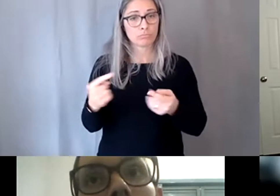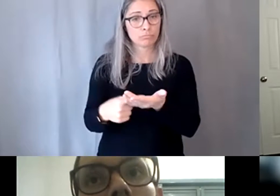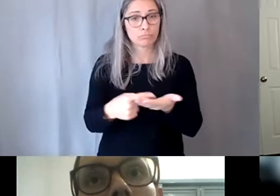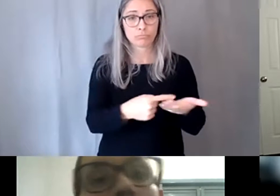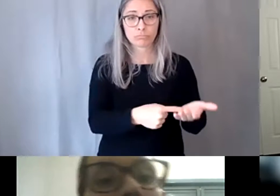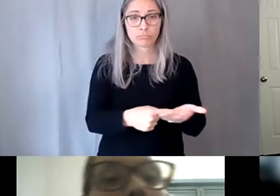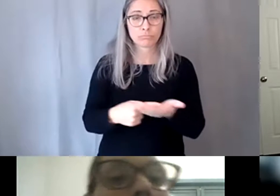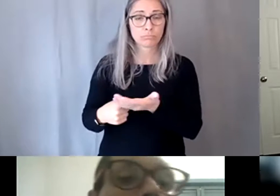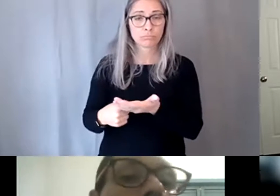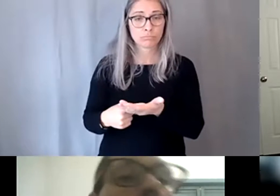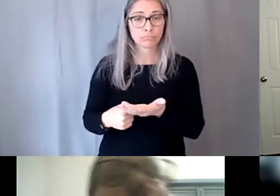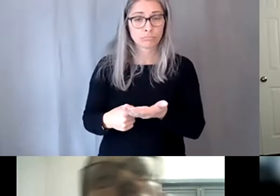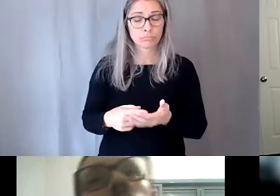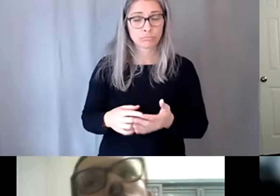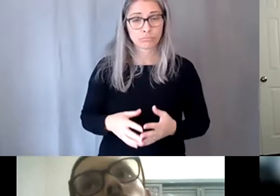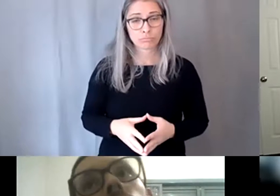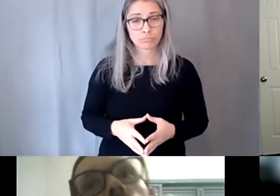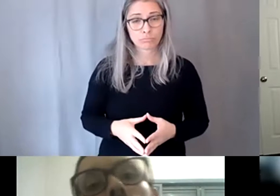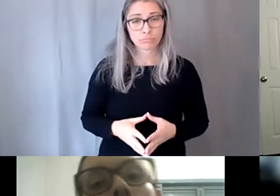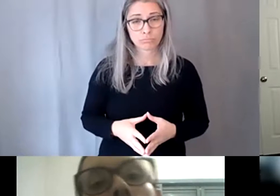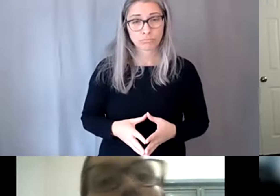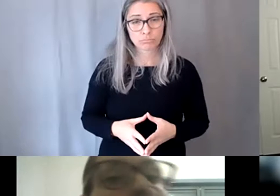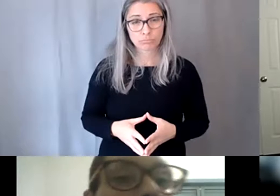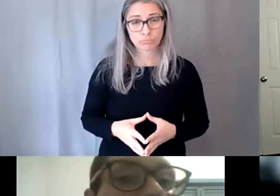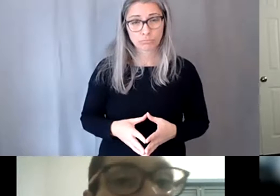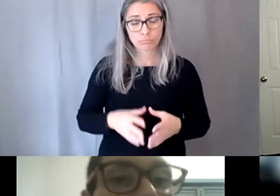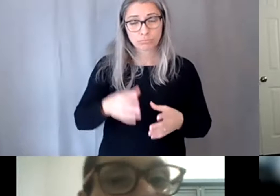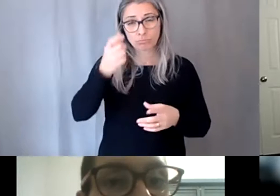is very tied to the social modeling of disability